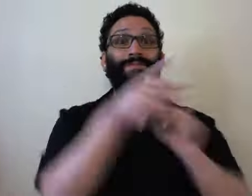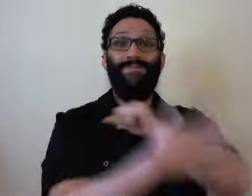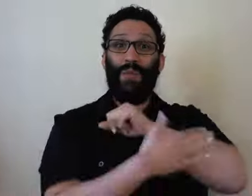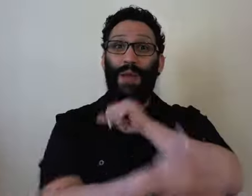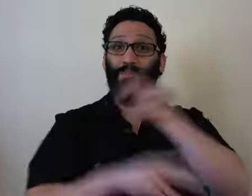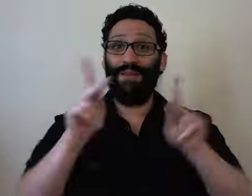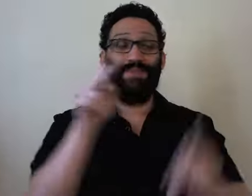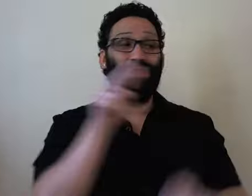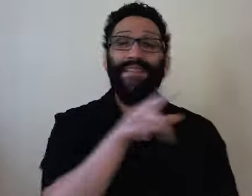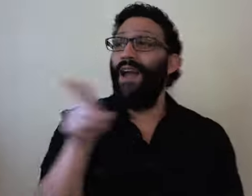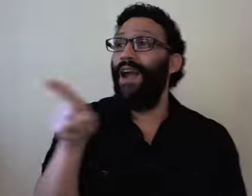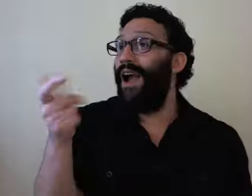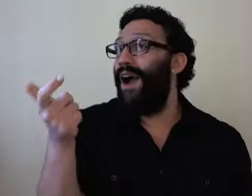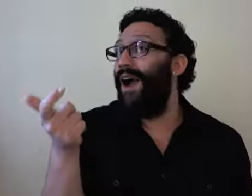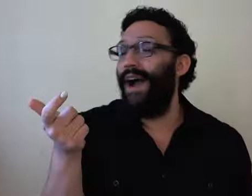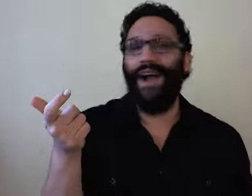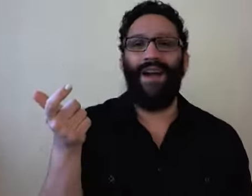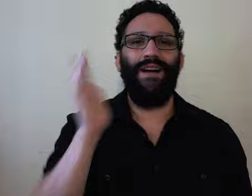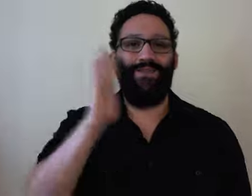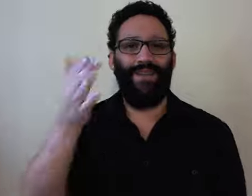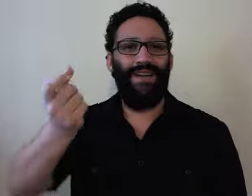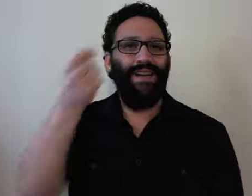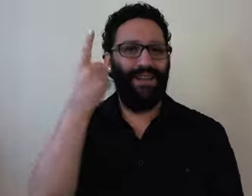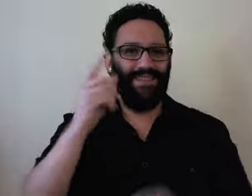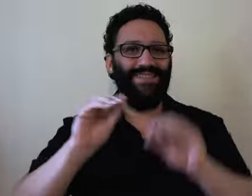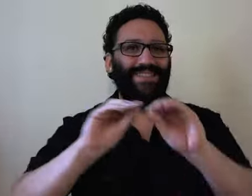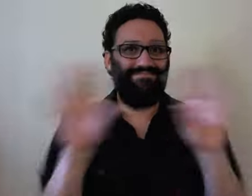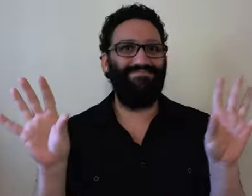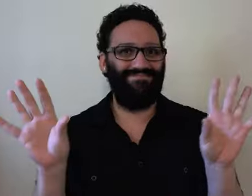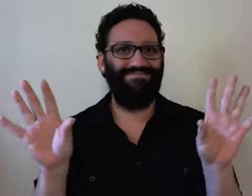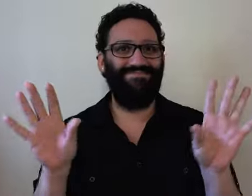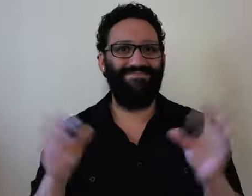Foreigners will be able to easily understand the information.